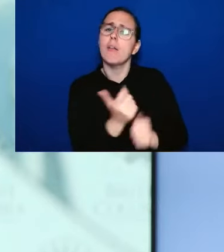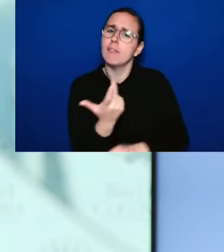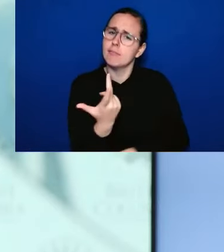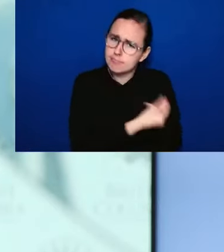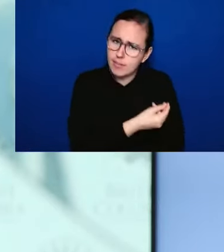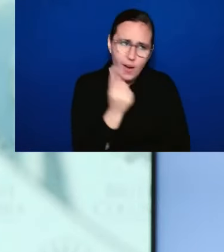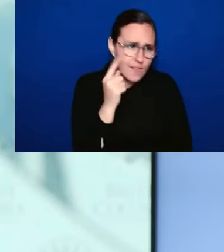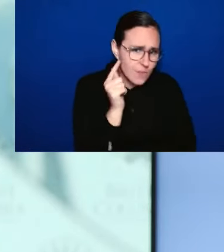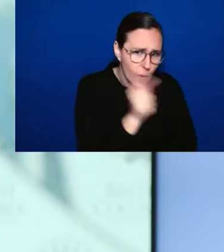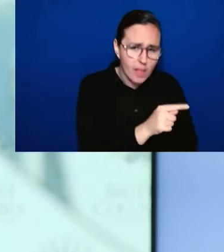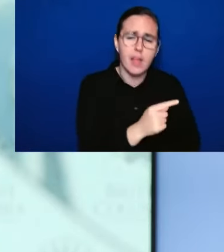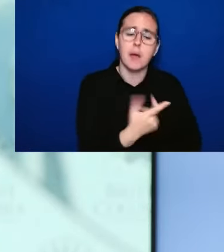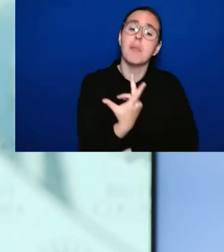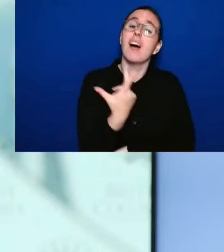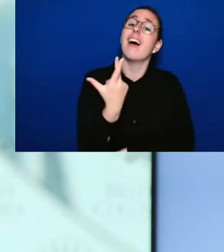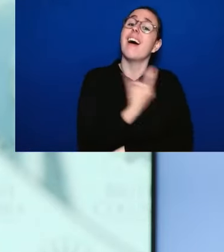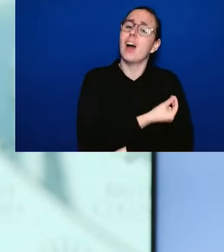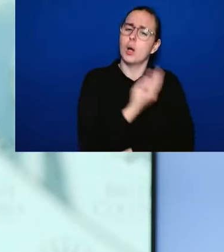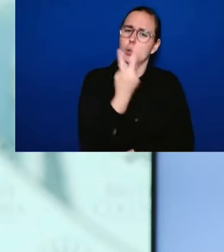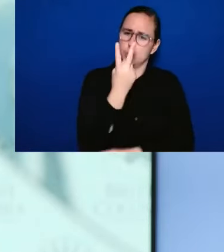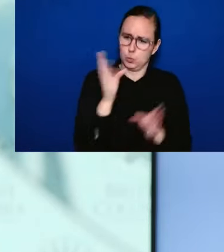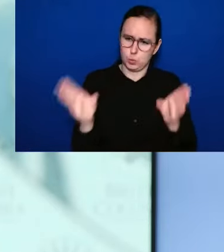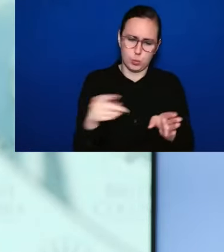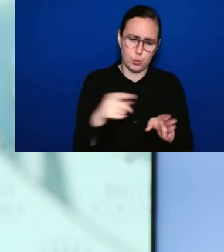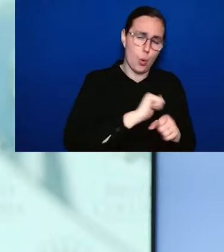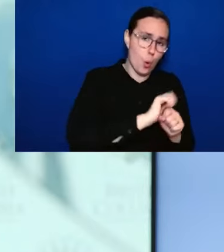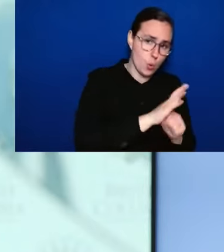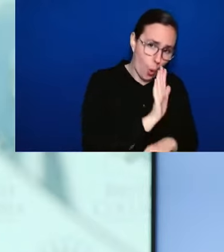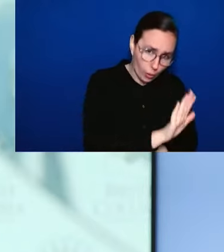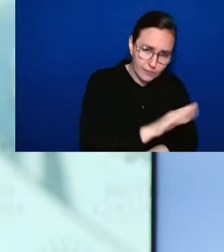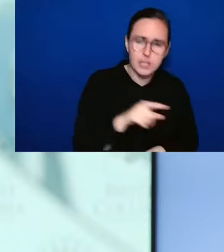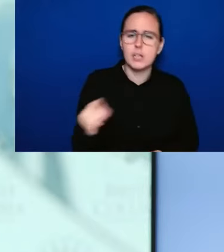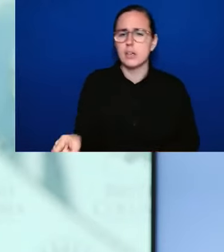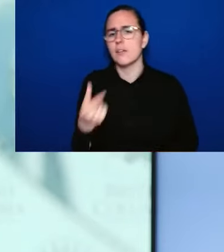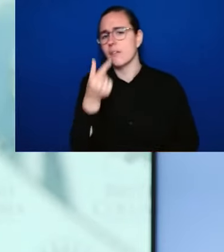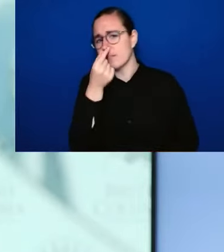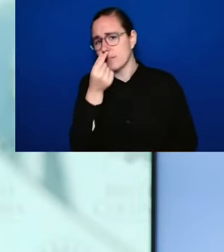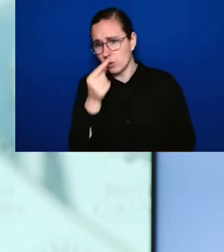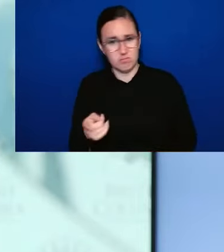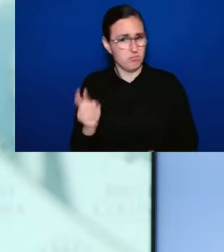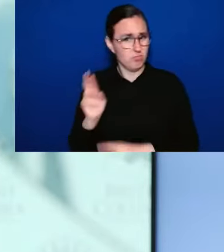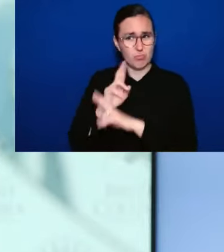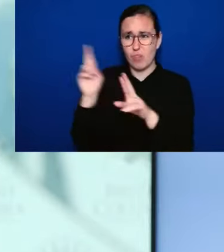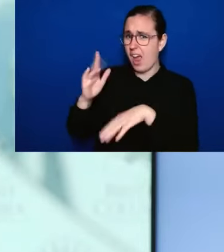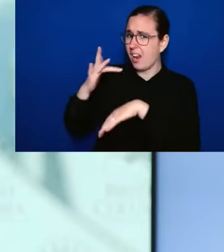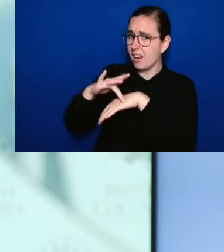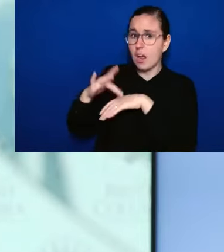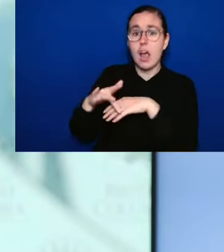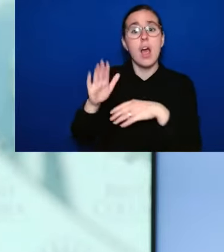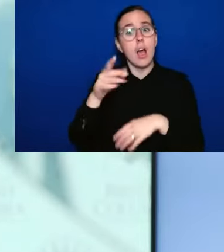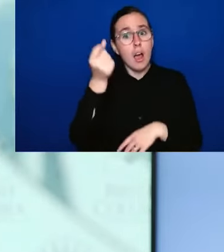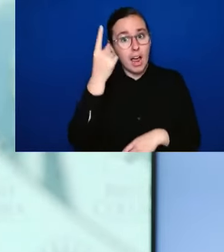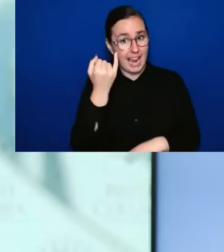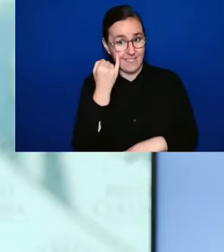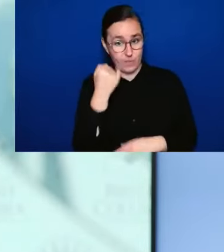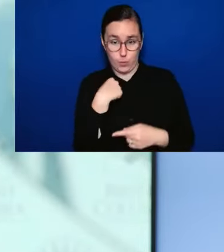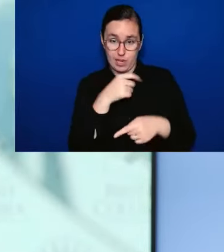ninety. Their appointments available very if you have been invited please book an